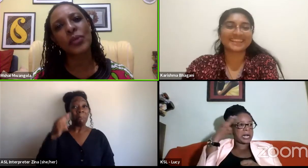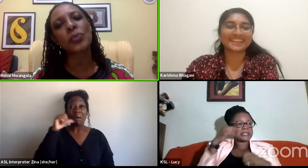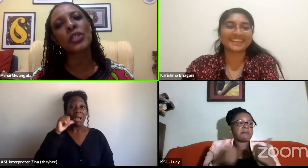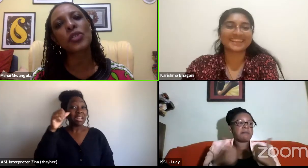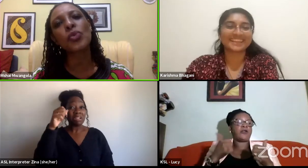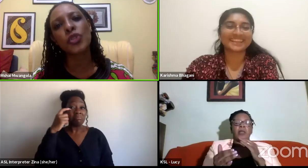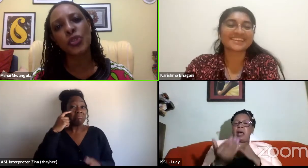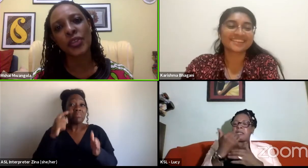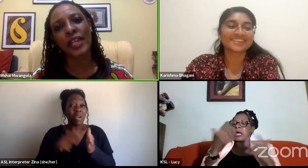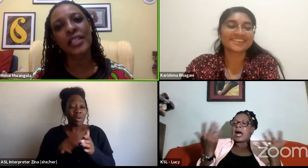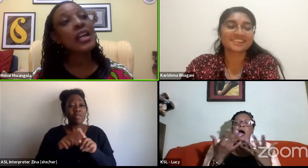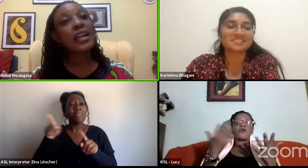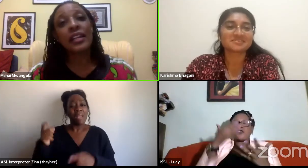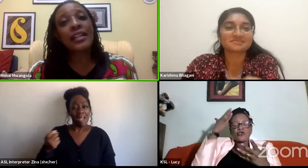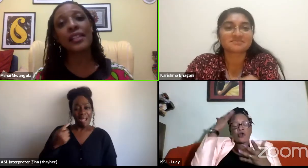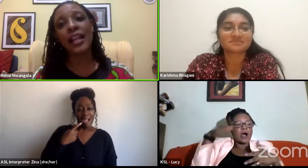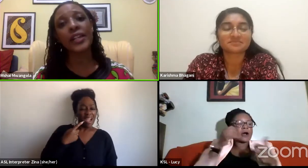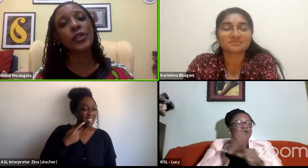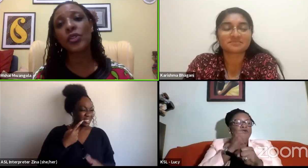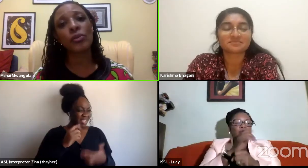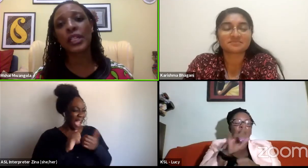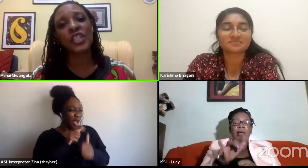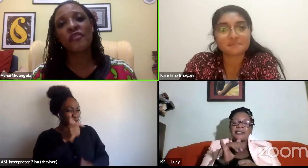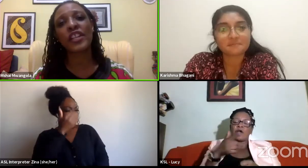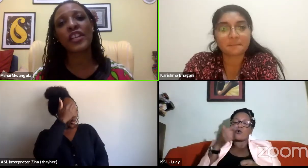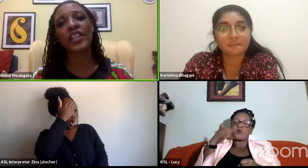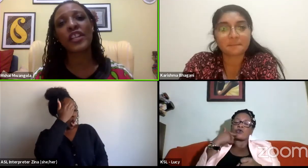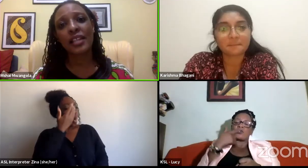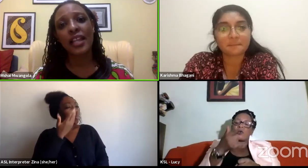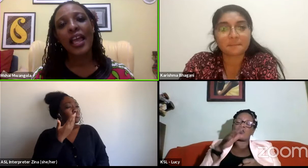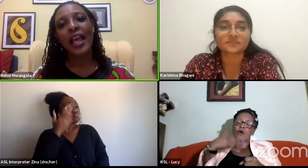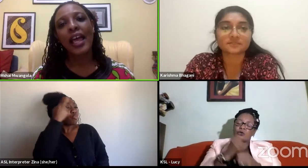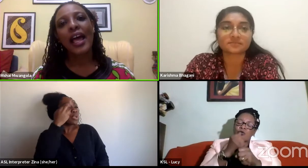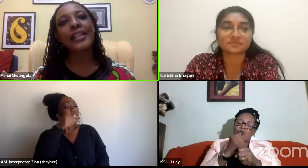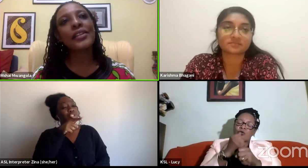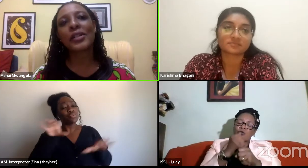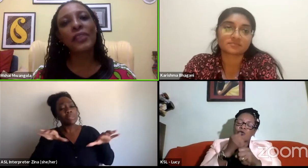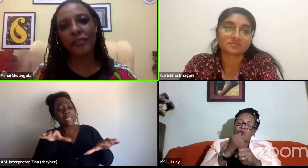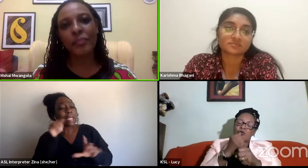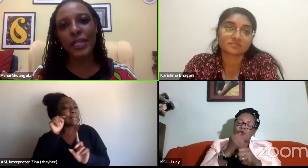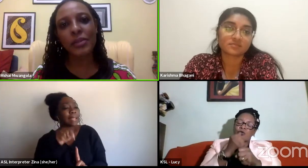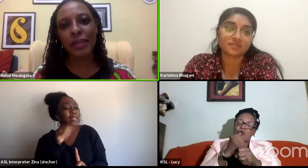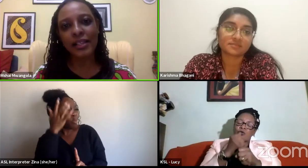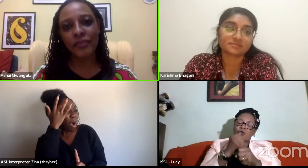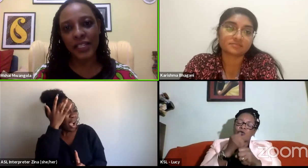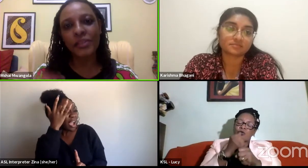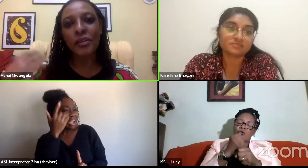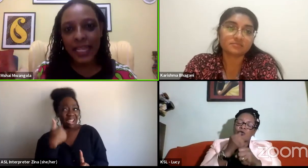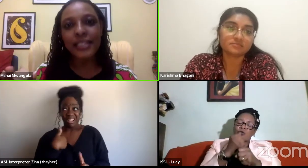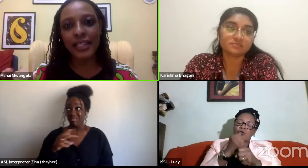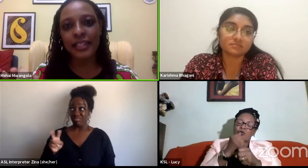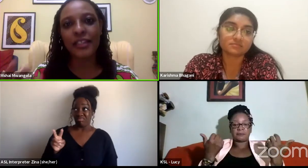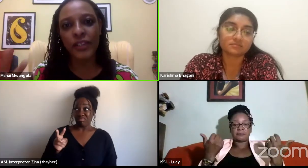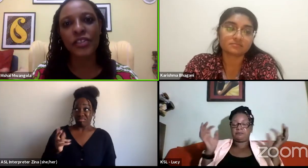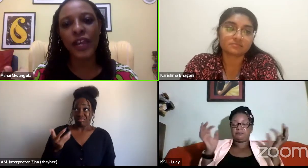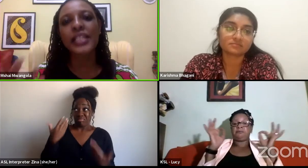What told you to do that?" And I said, "I don't know. It just felt right." And I was feeling very pleased with myself, that my instinct, it felt right.